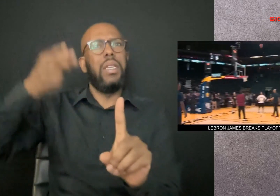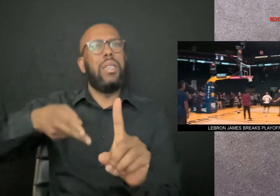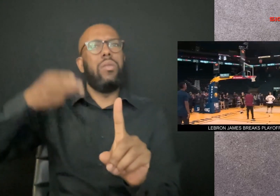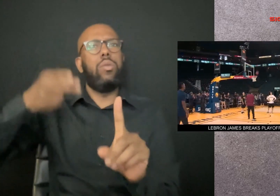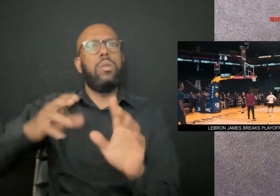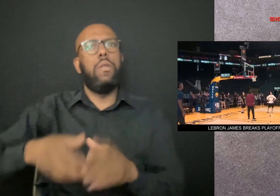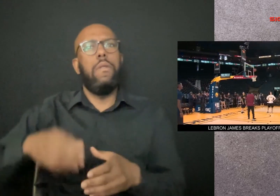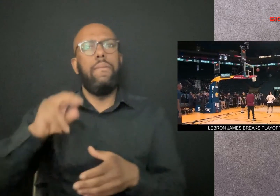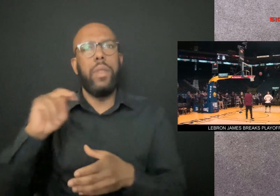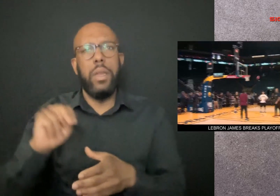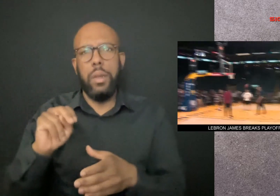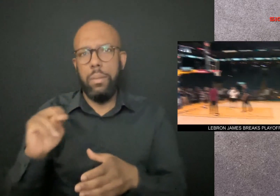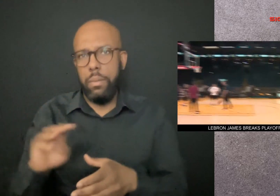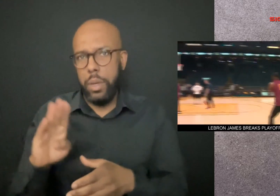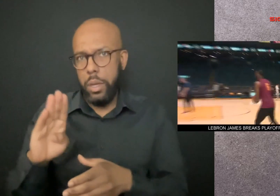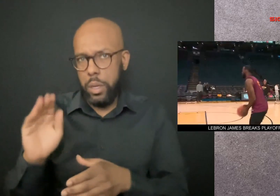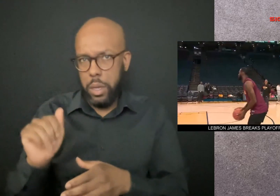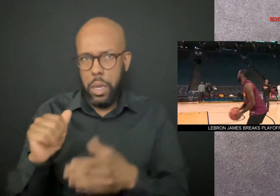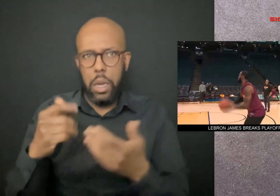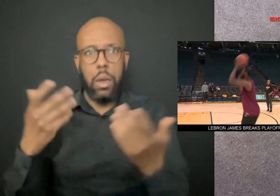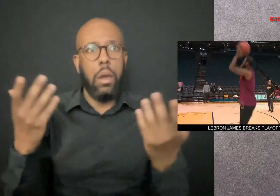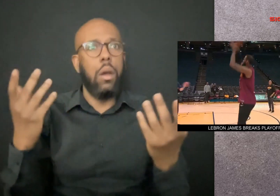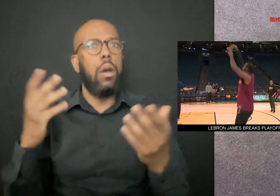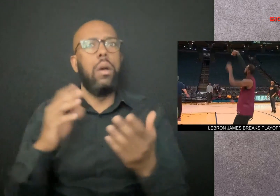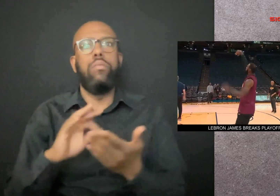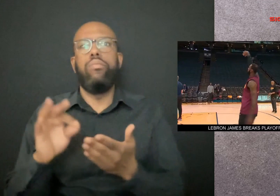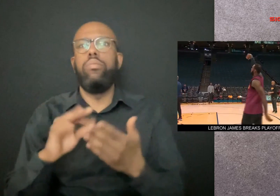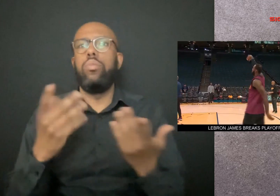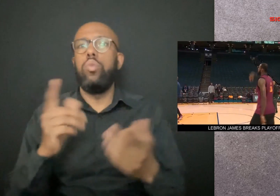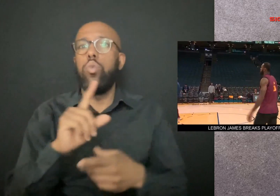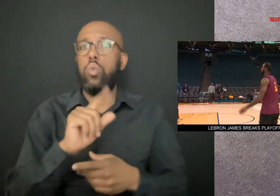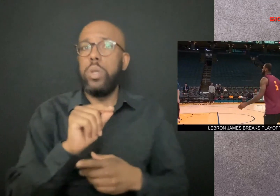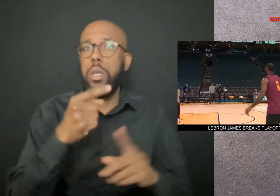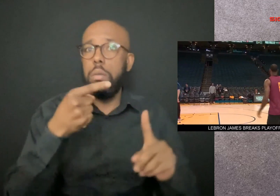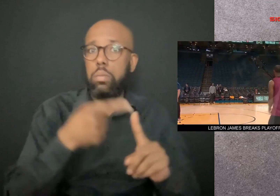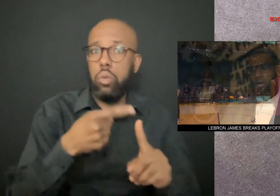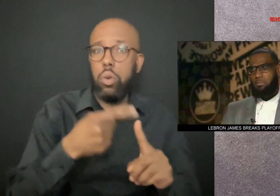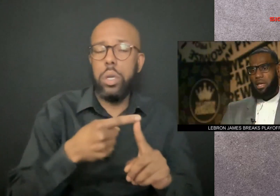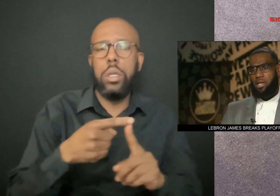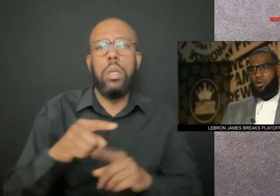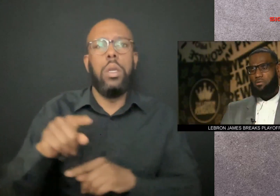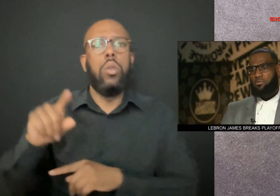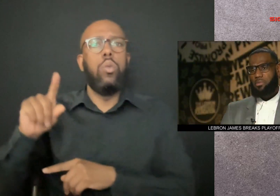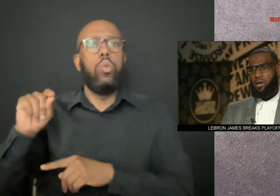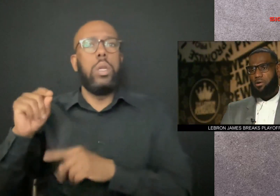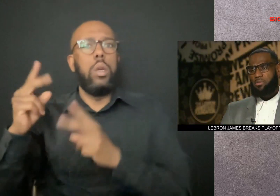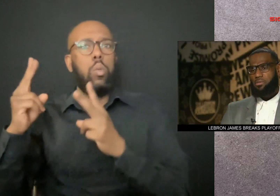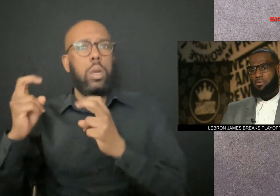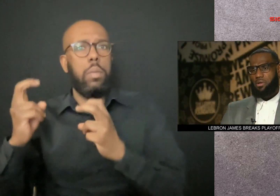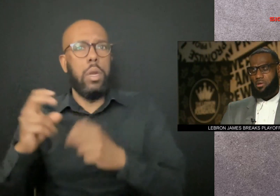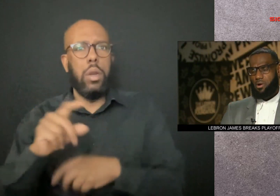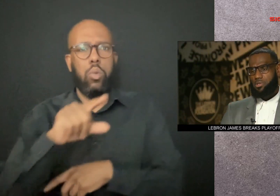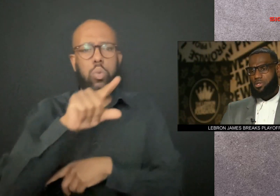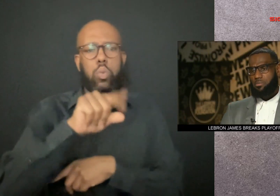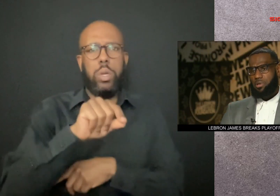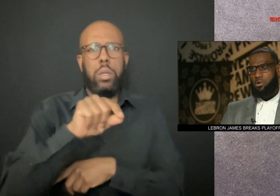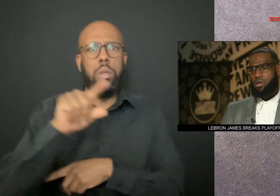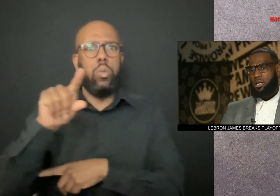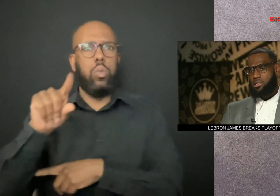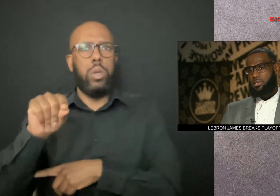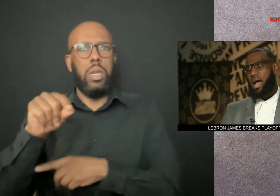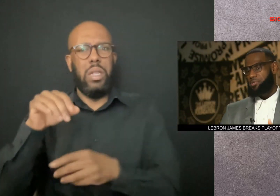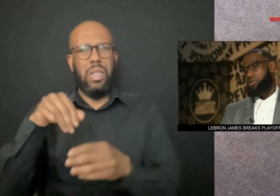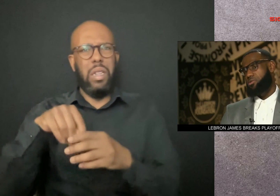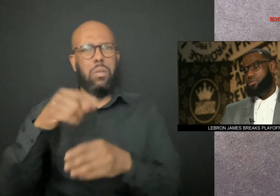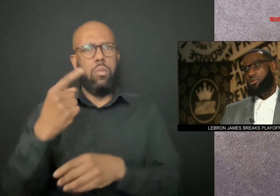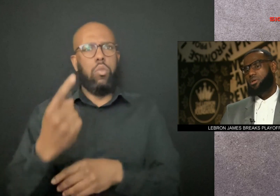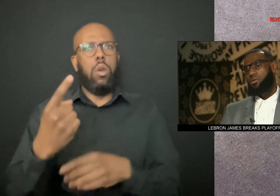he is now the oldest player in NBA history with 20 points and 20 rebounds in a playoff game